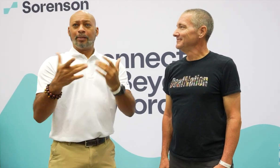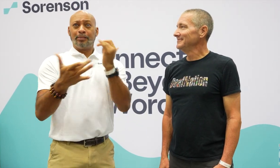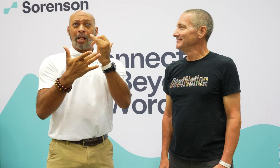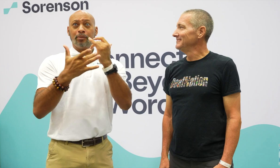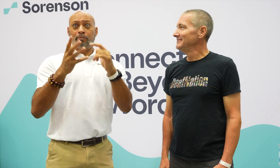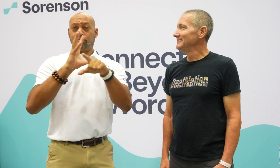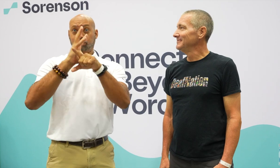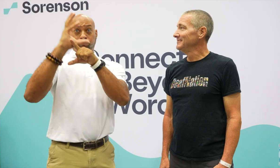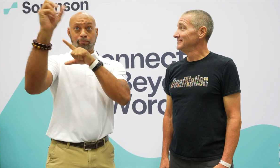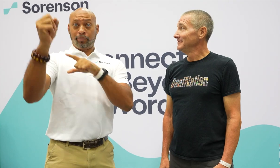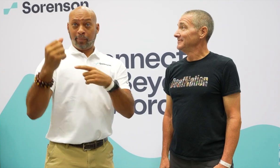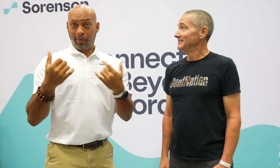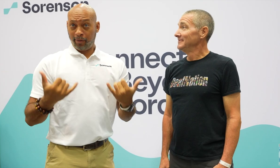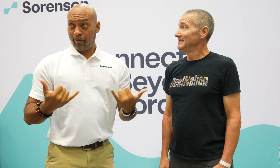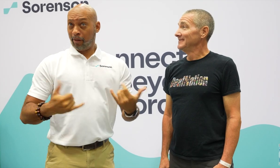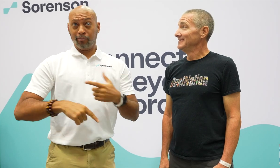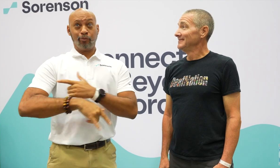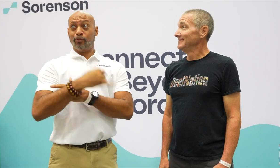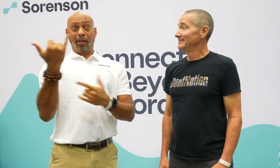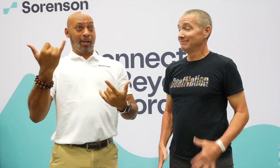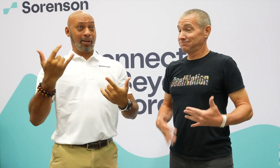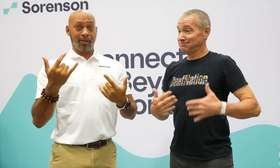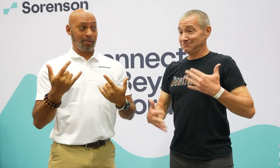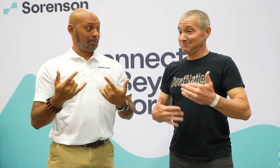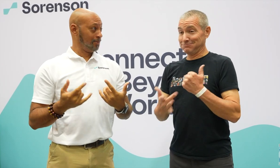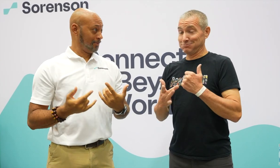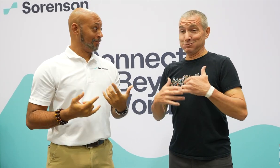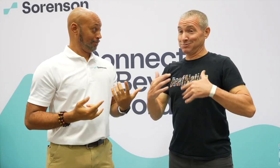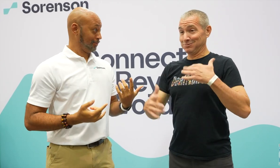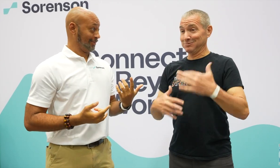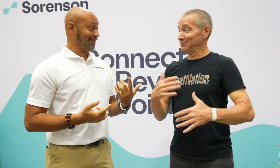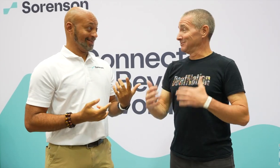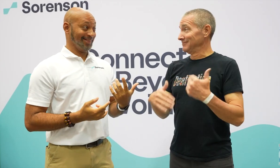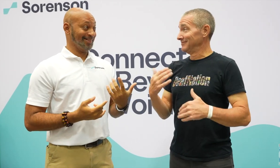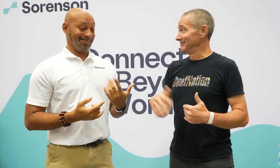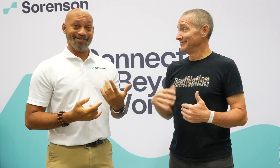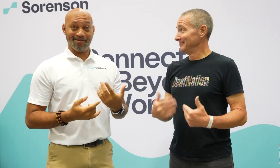Technology is moving so fast these days. Technology is moving fast.